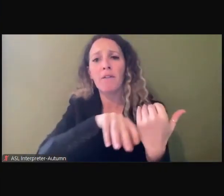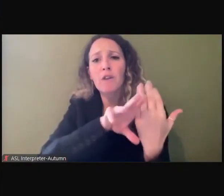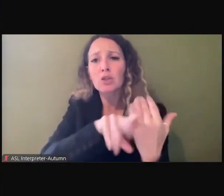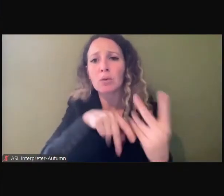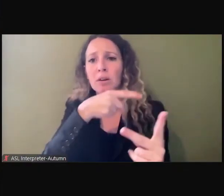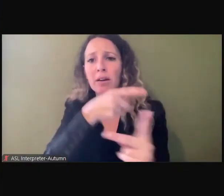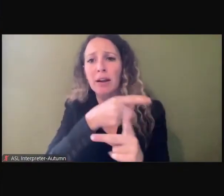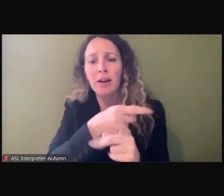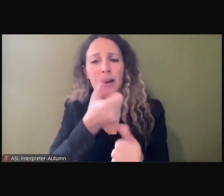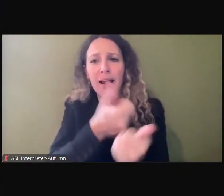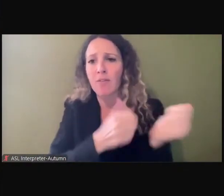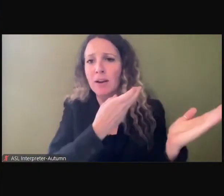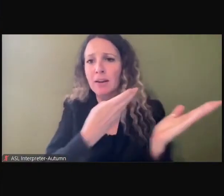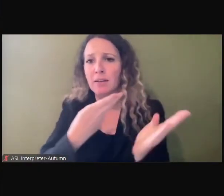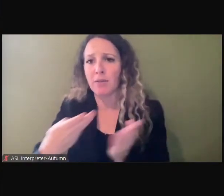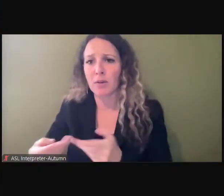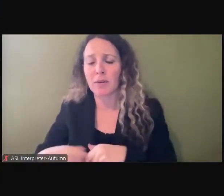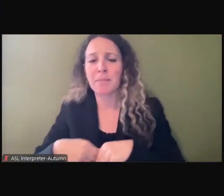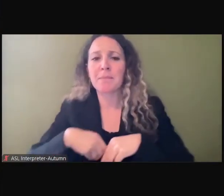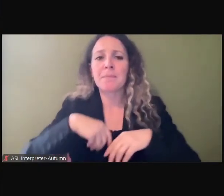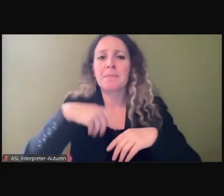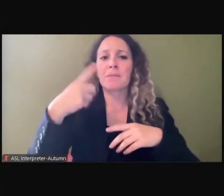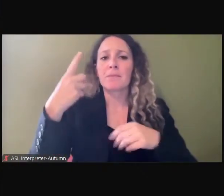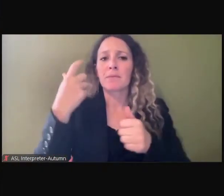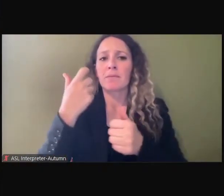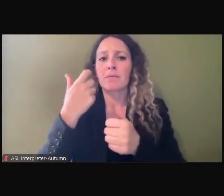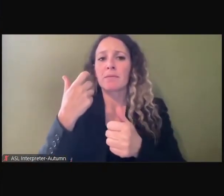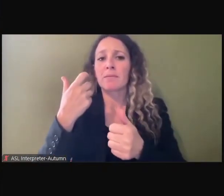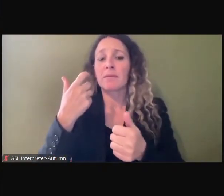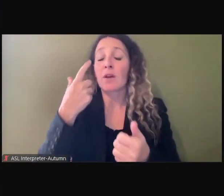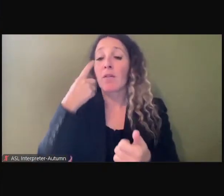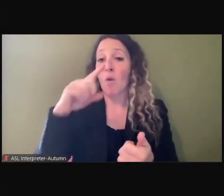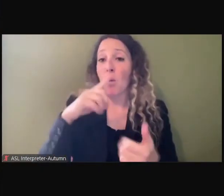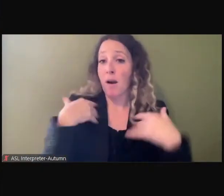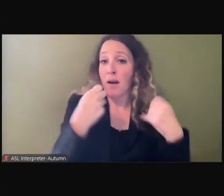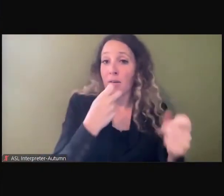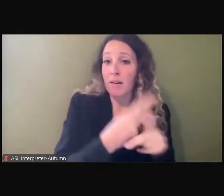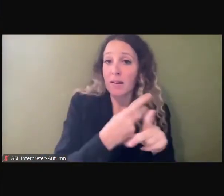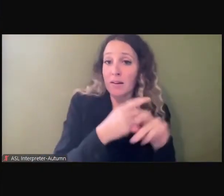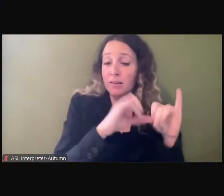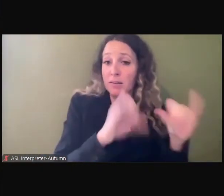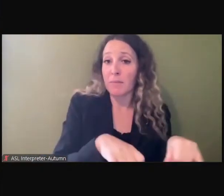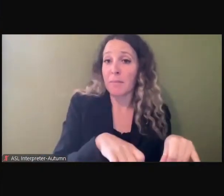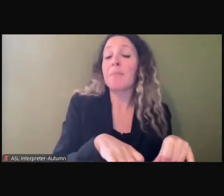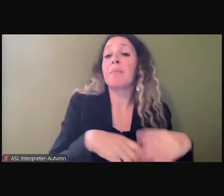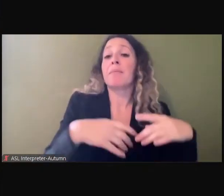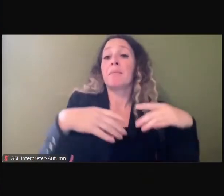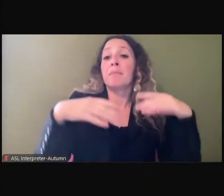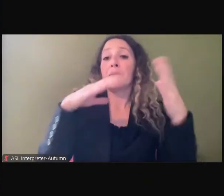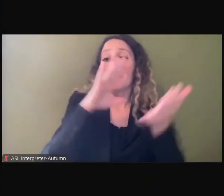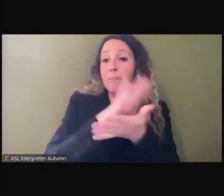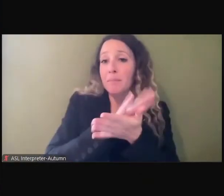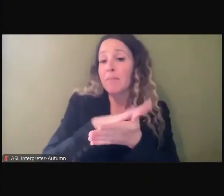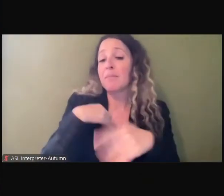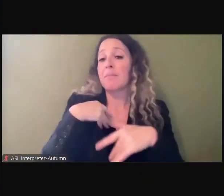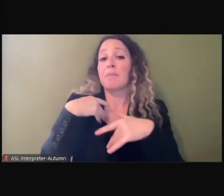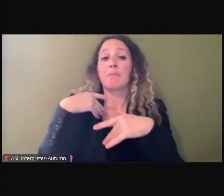network that spans healthcare systems, academic institutions, technology providers, and payers.